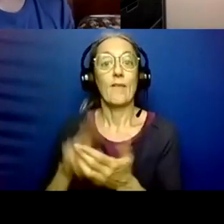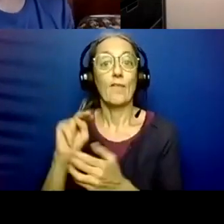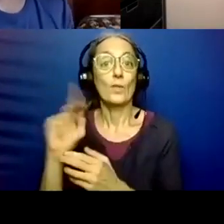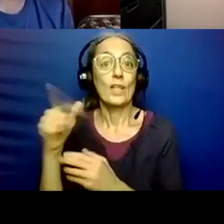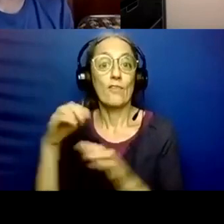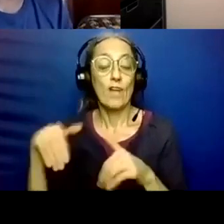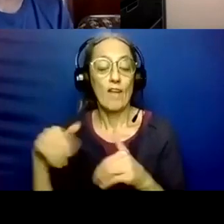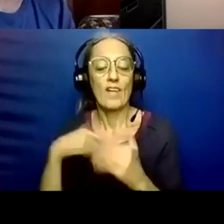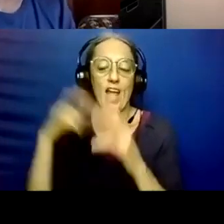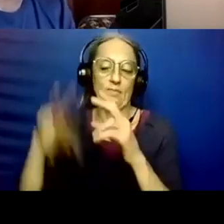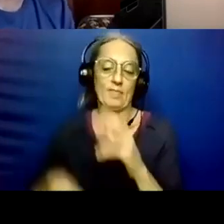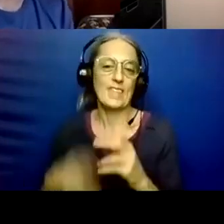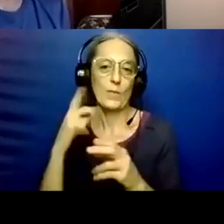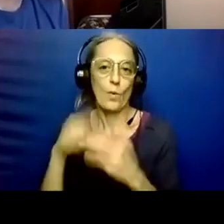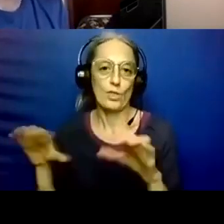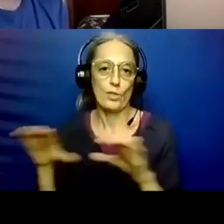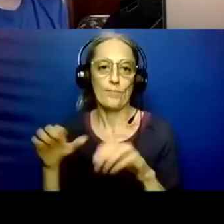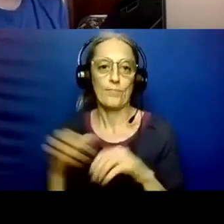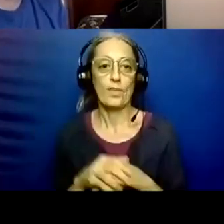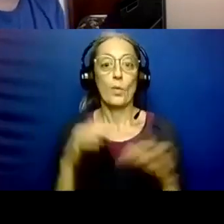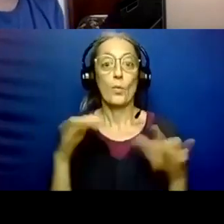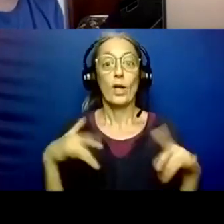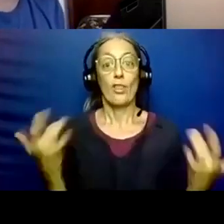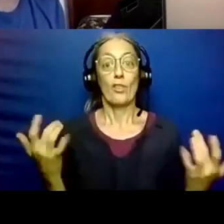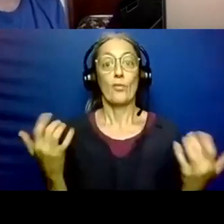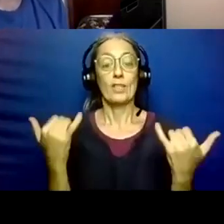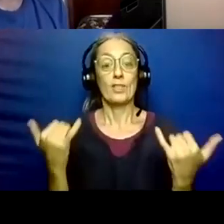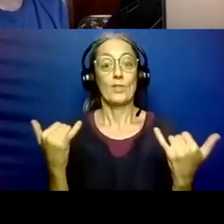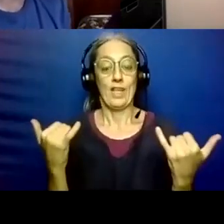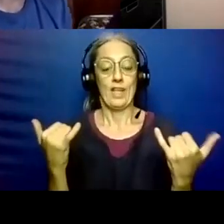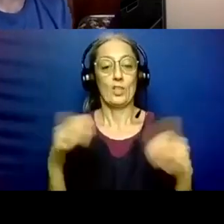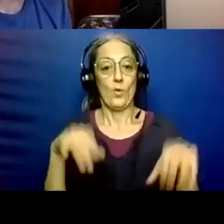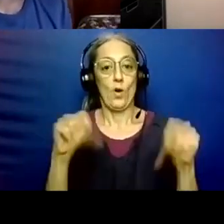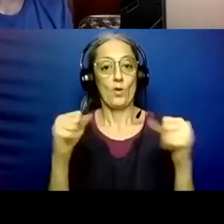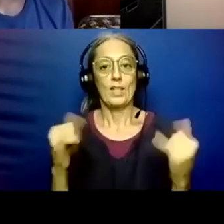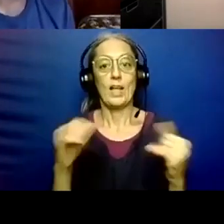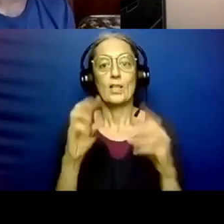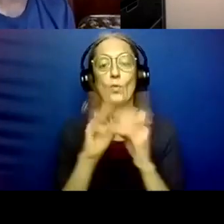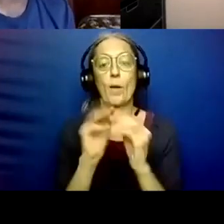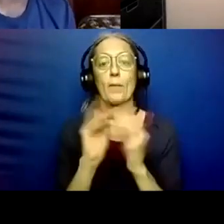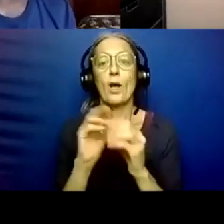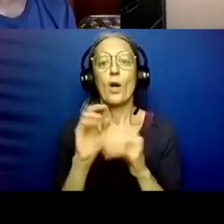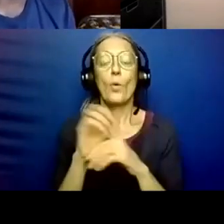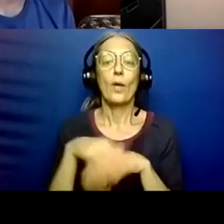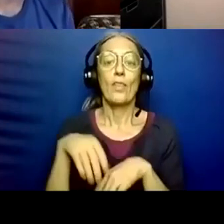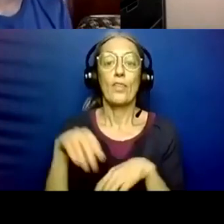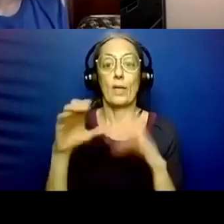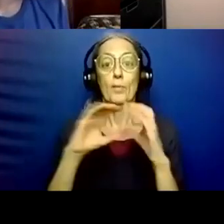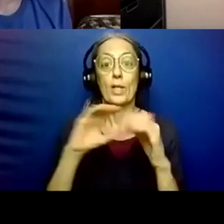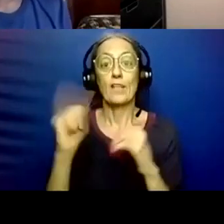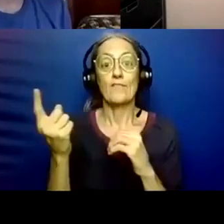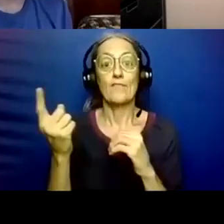We are thrilled to host today's webinar with civil and disability rights legend and CommunicationFIRST Board member, Judy Heumann.